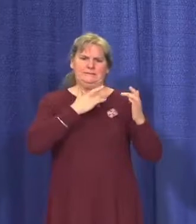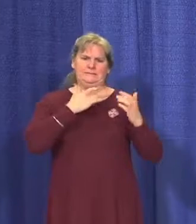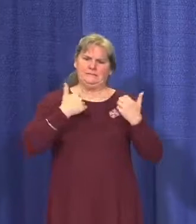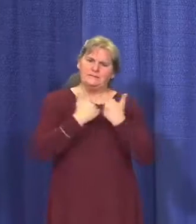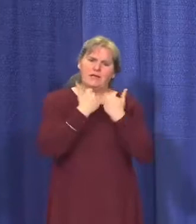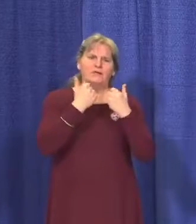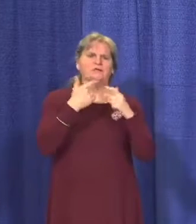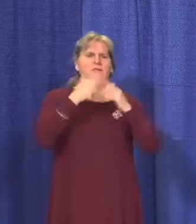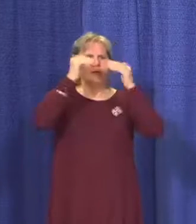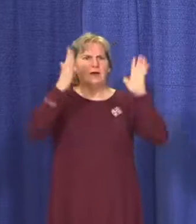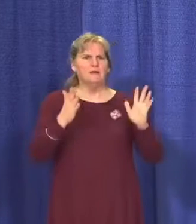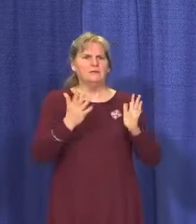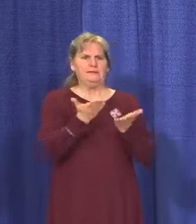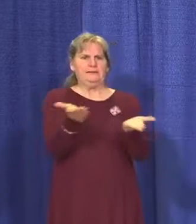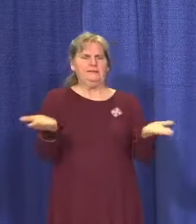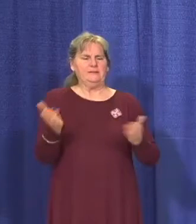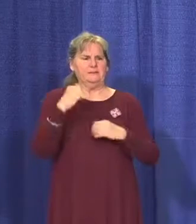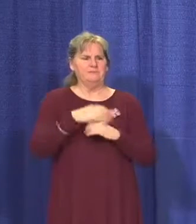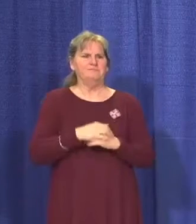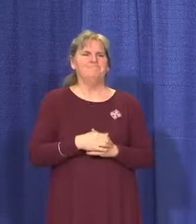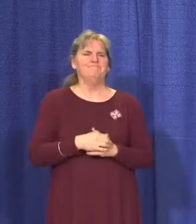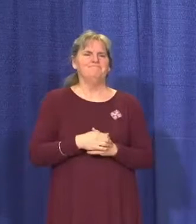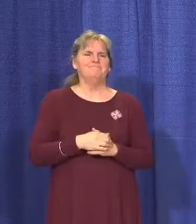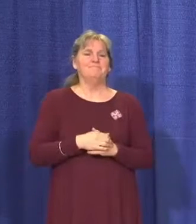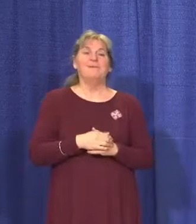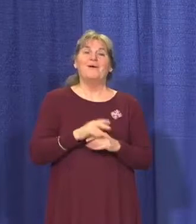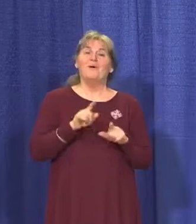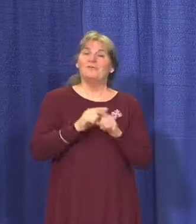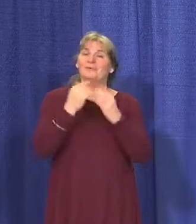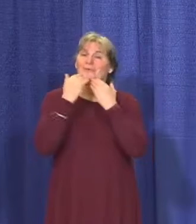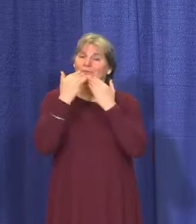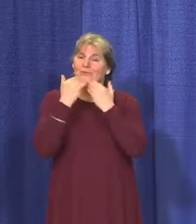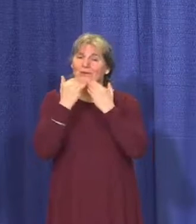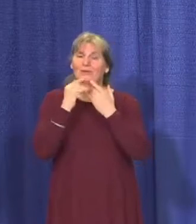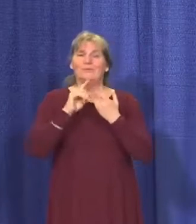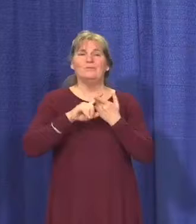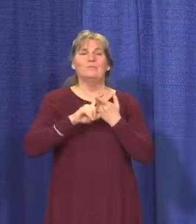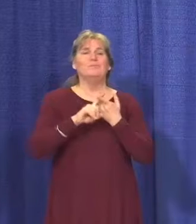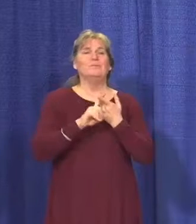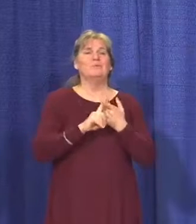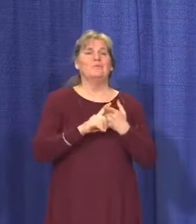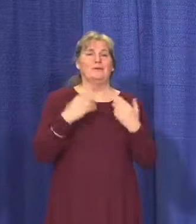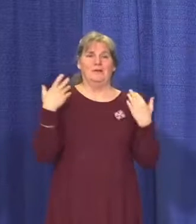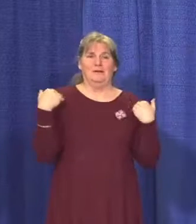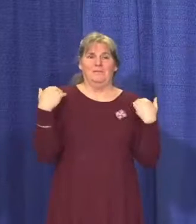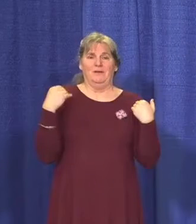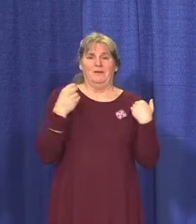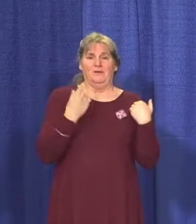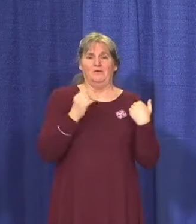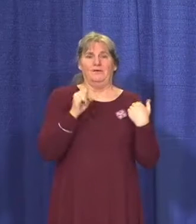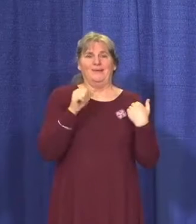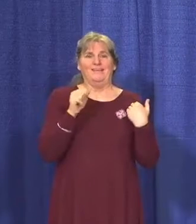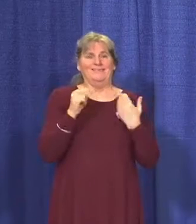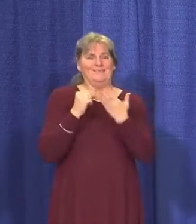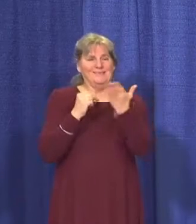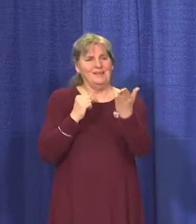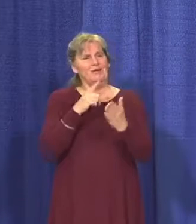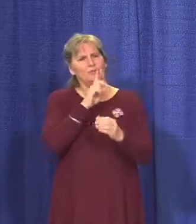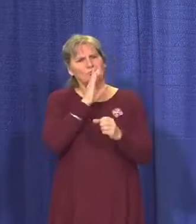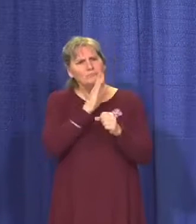challenges across the North. Also to Minister Hussen, for your dedication, your